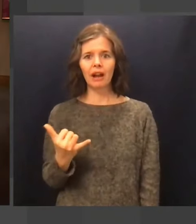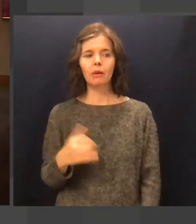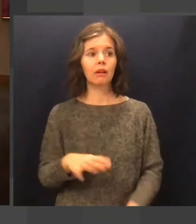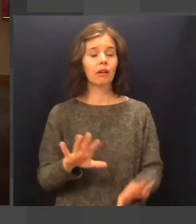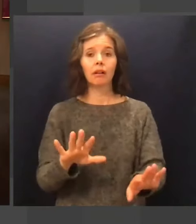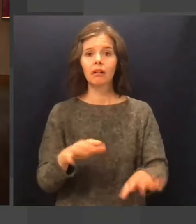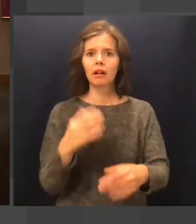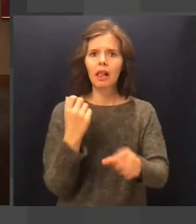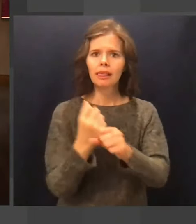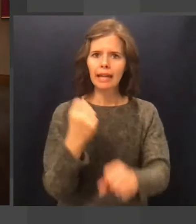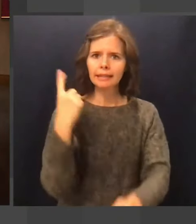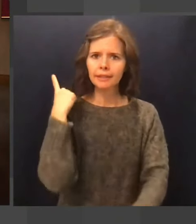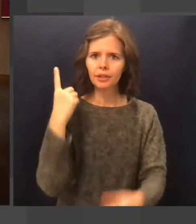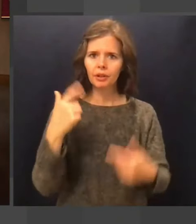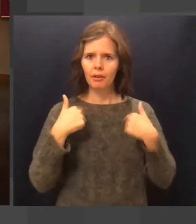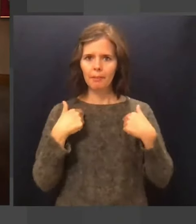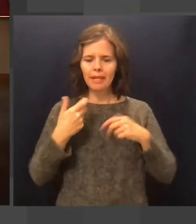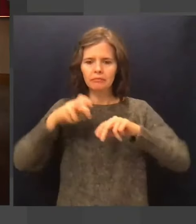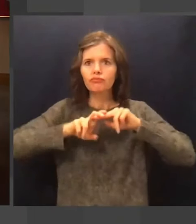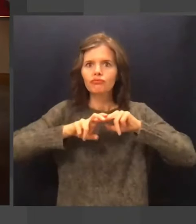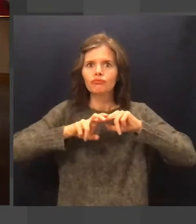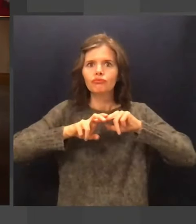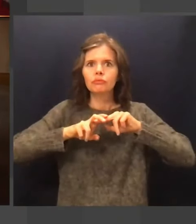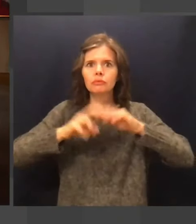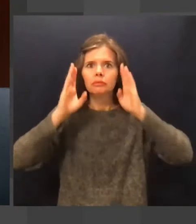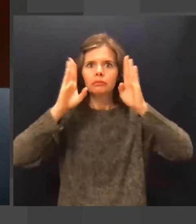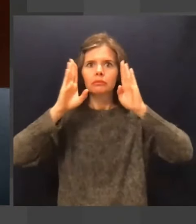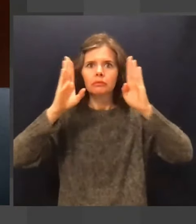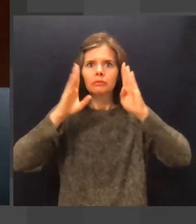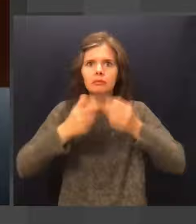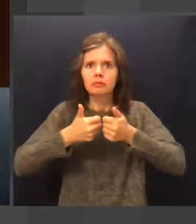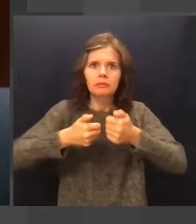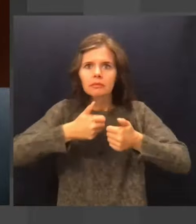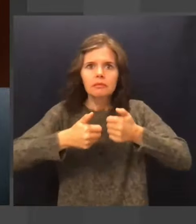LIVE BECAUSE JUST LAST YEAR I